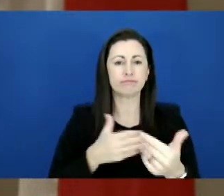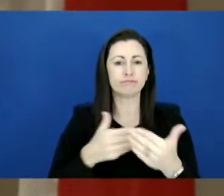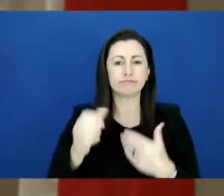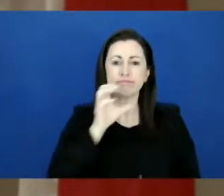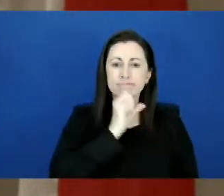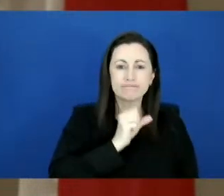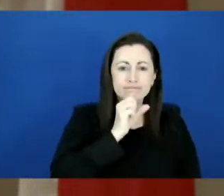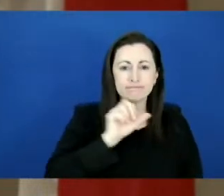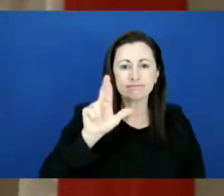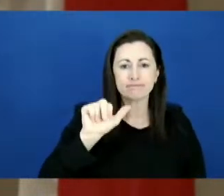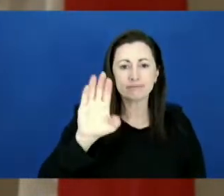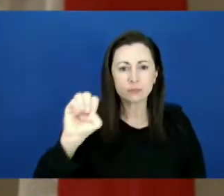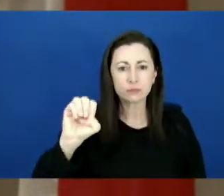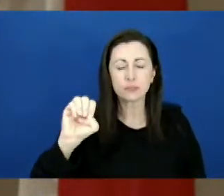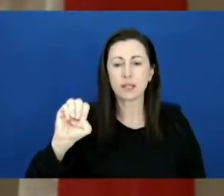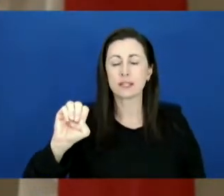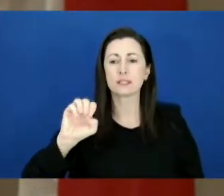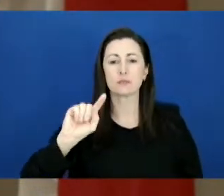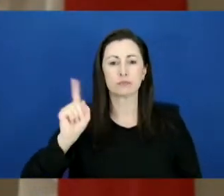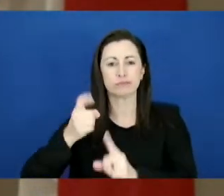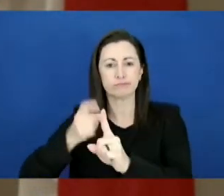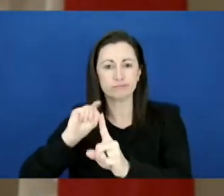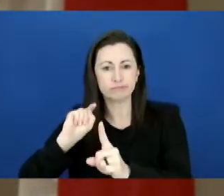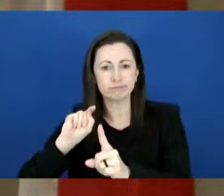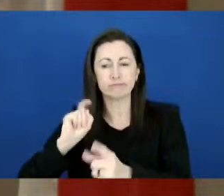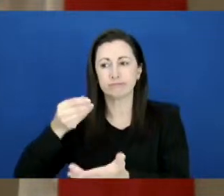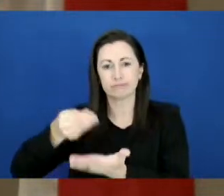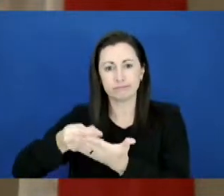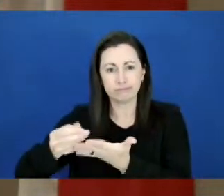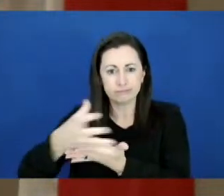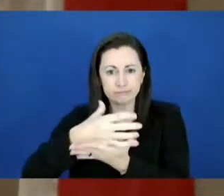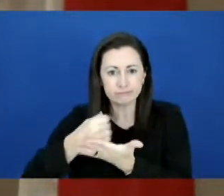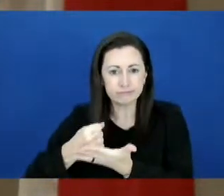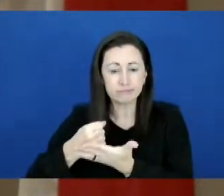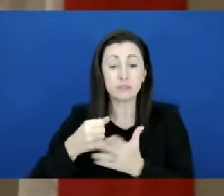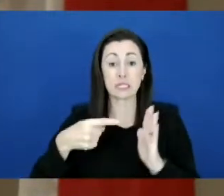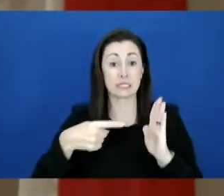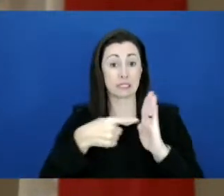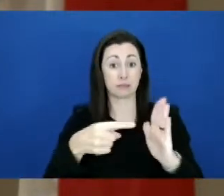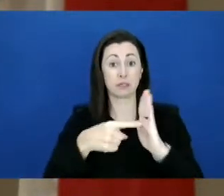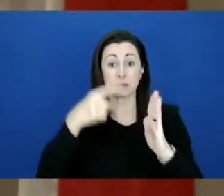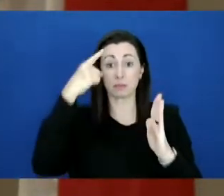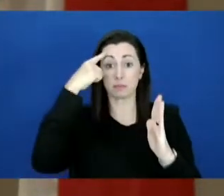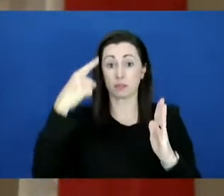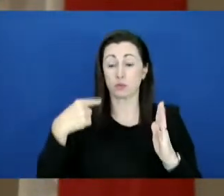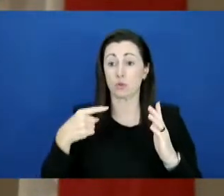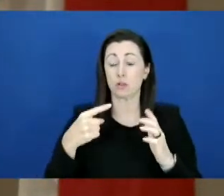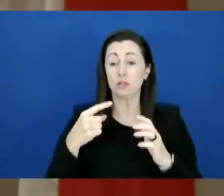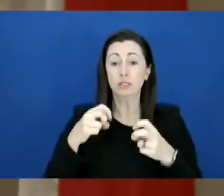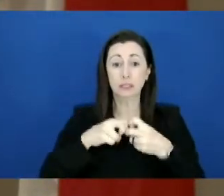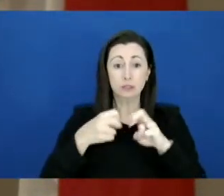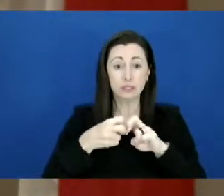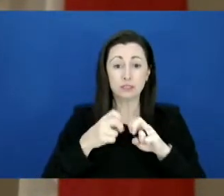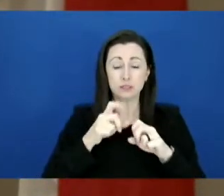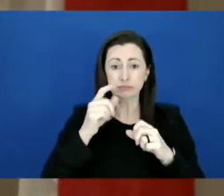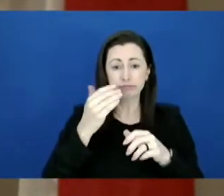AFFECTS PEOPLE OF ALL AGES, RACES, ETHNICITIES, AND